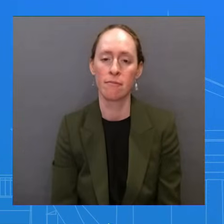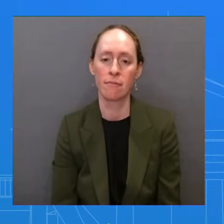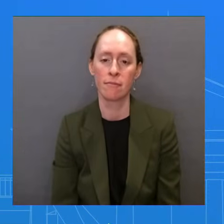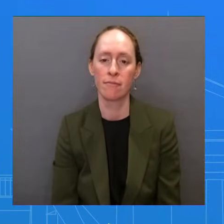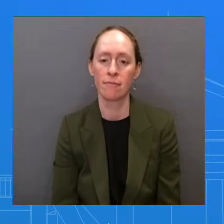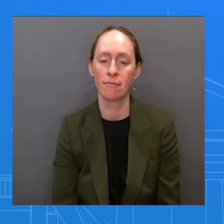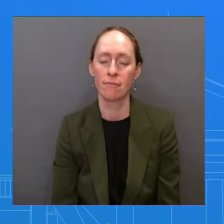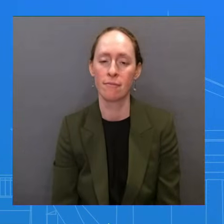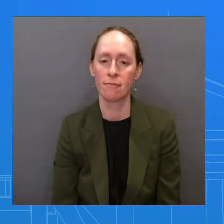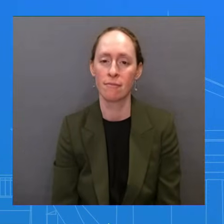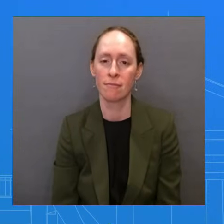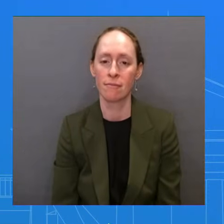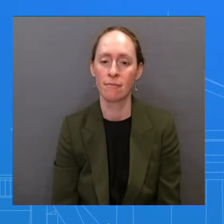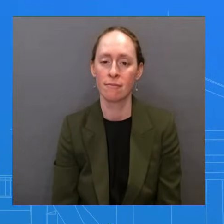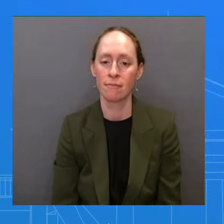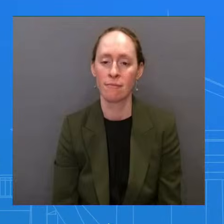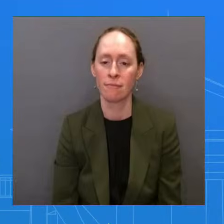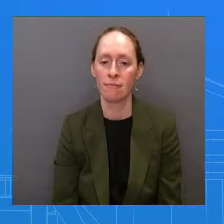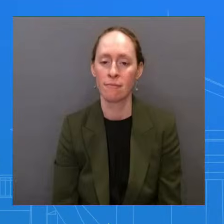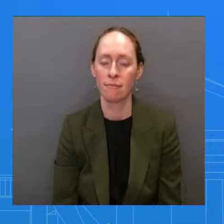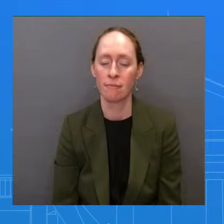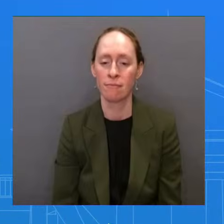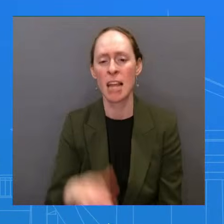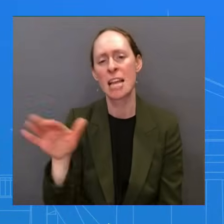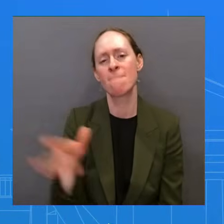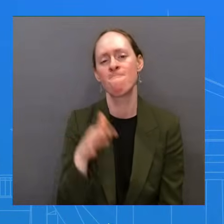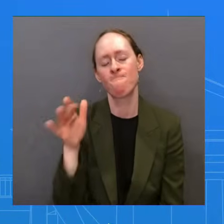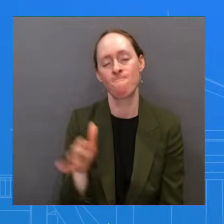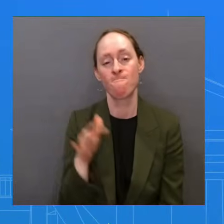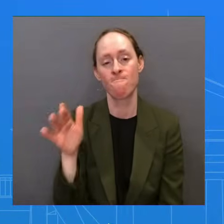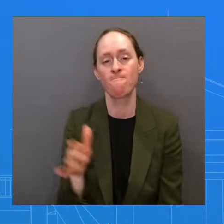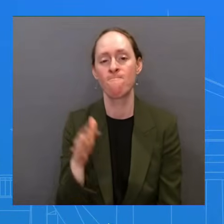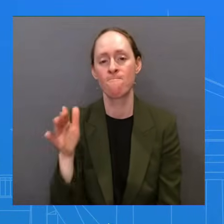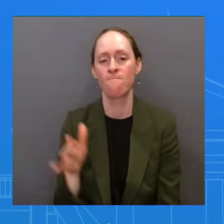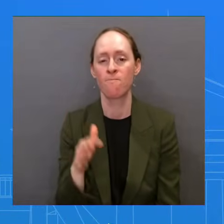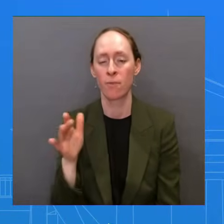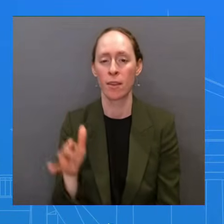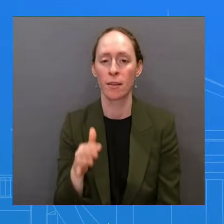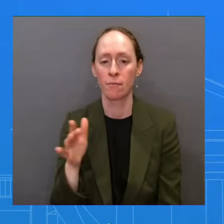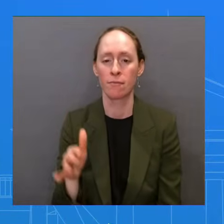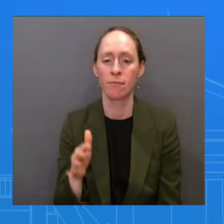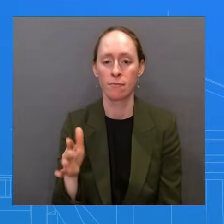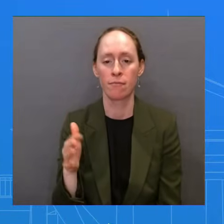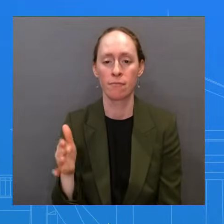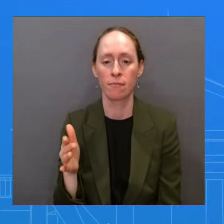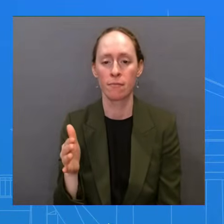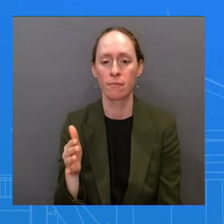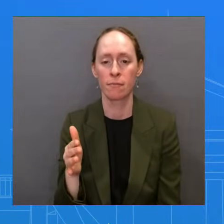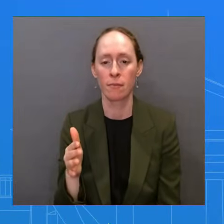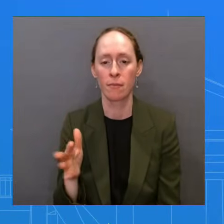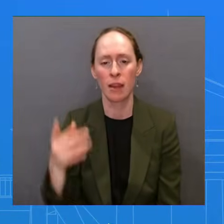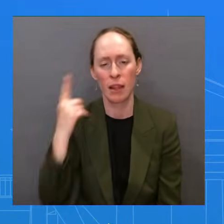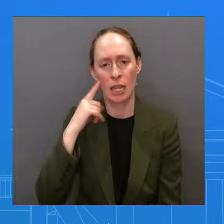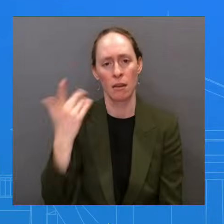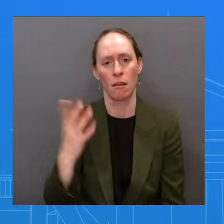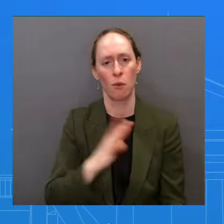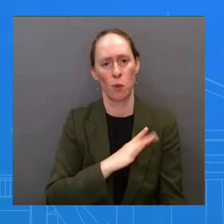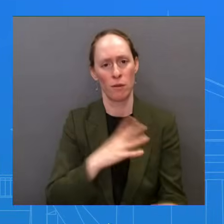it would be a good opportunity, again, to remind congressional leaders that we must not default. It is their constitutional duty. Congress must act.